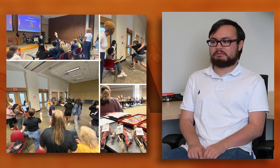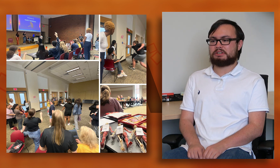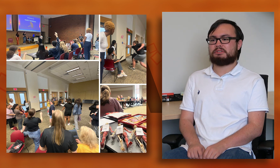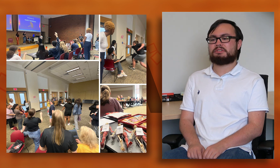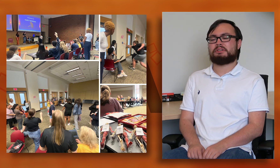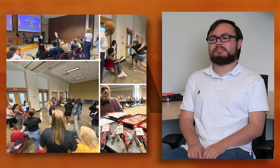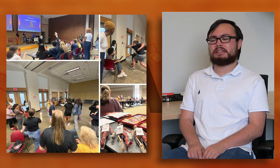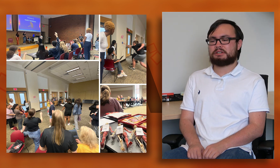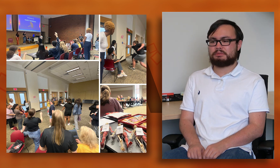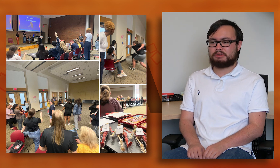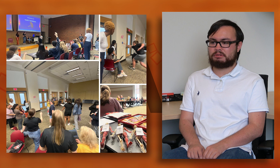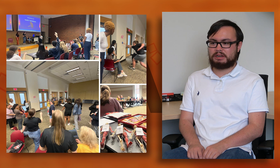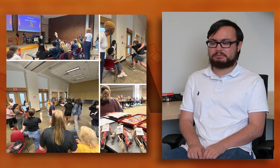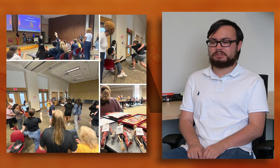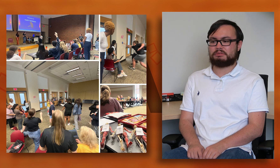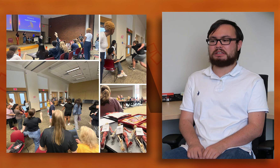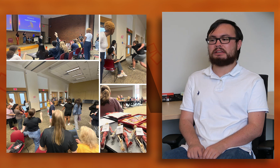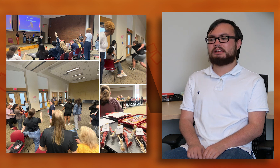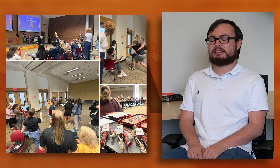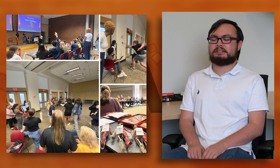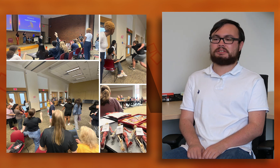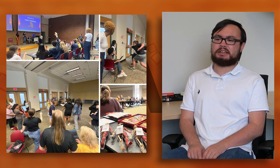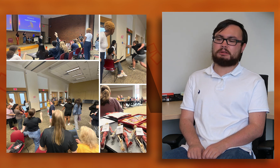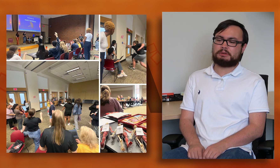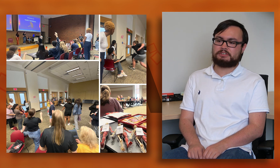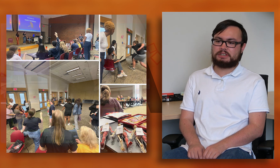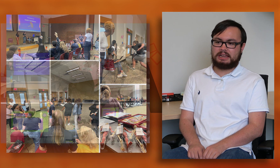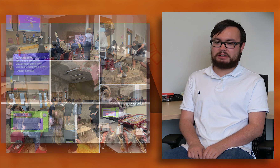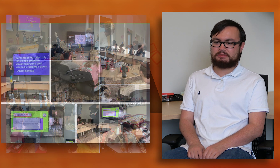research certification program to constant help of staff